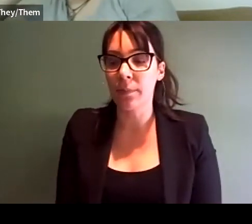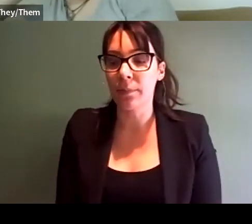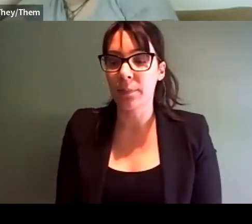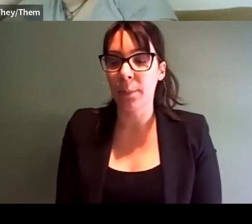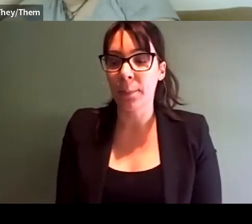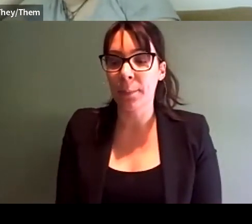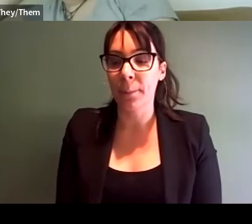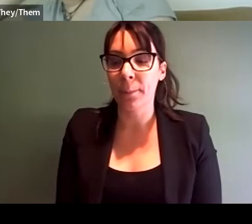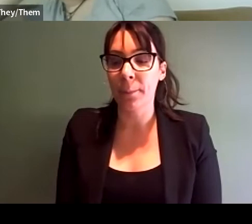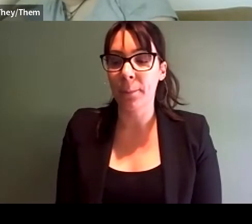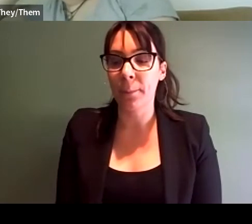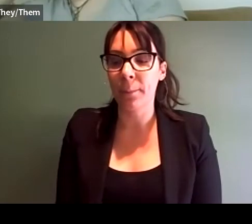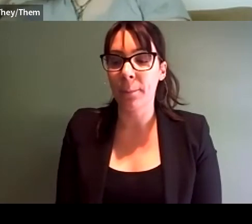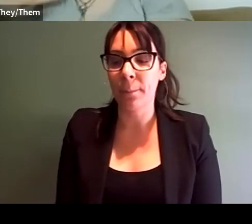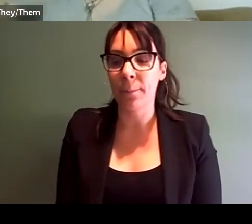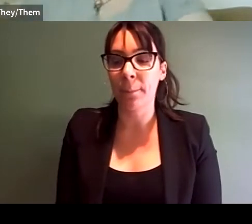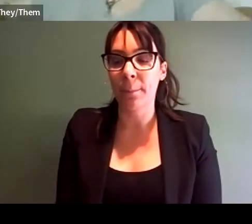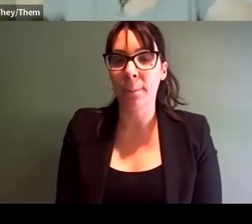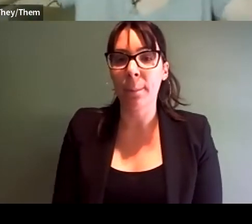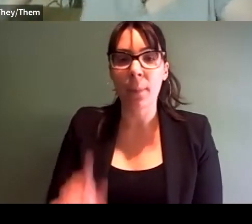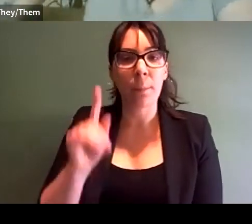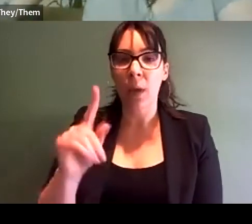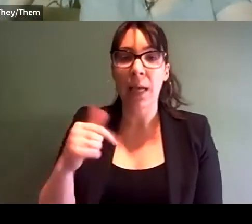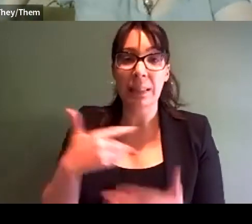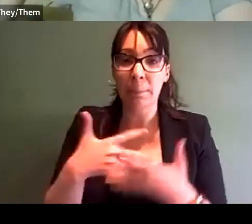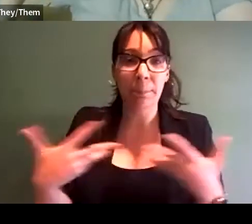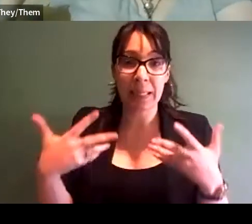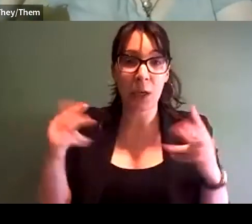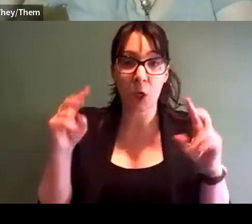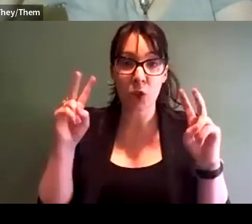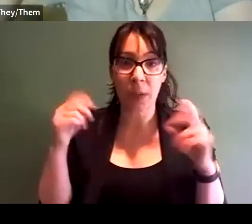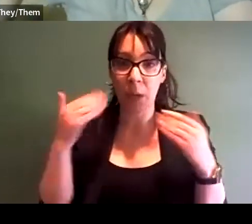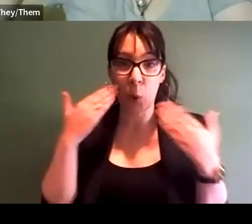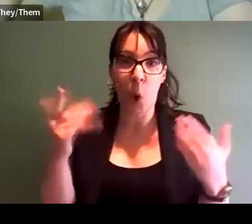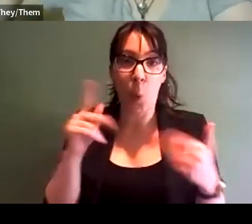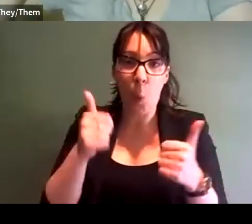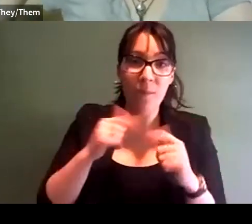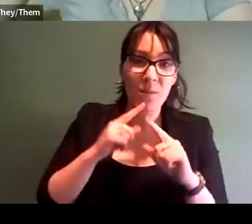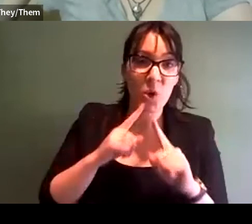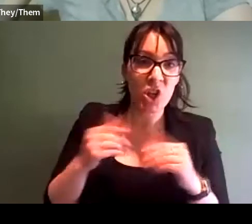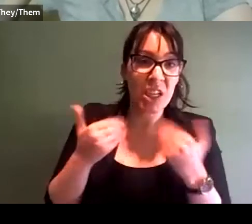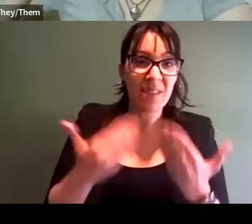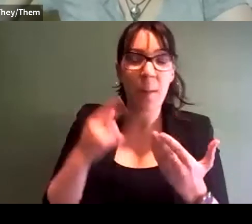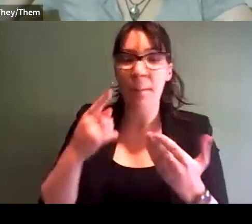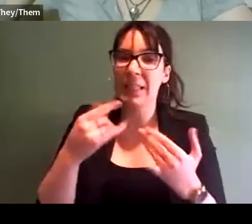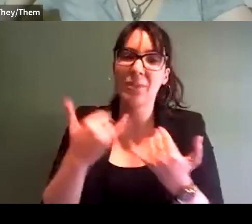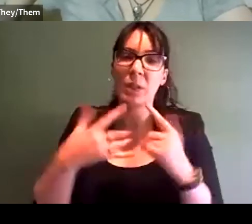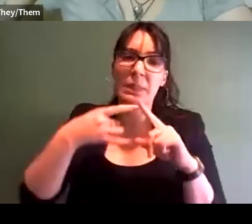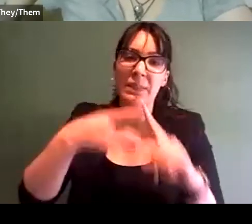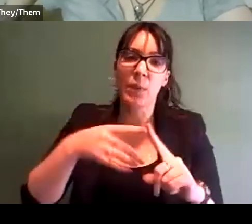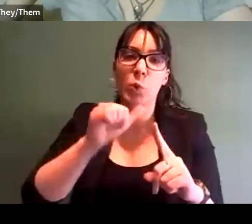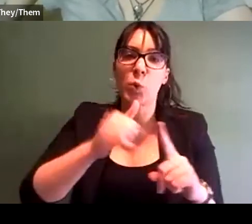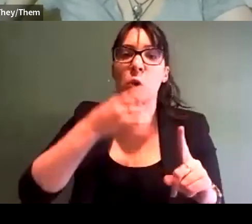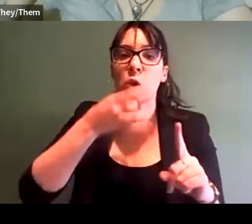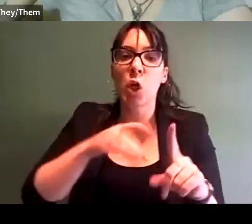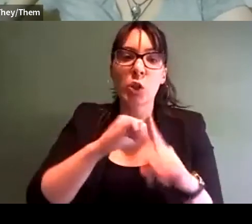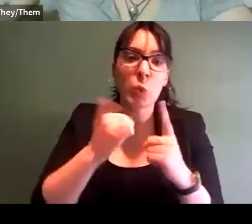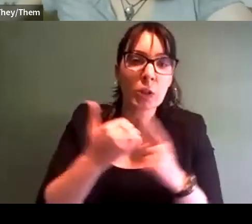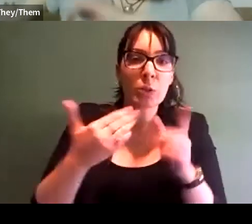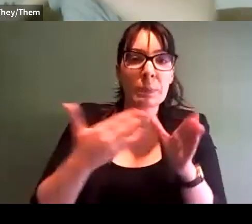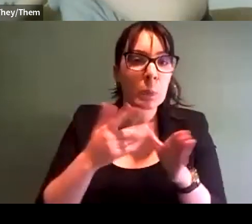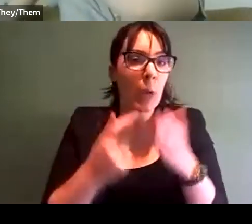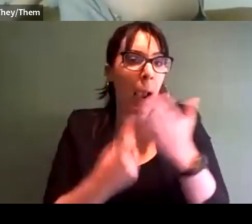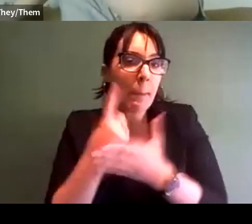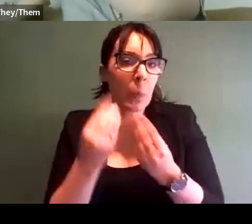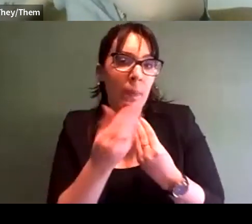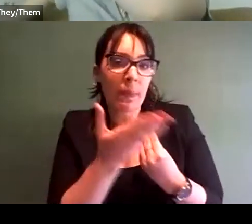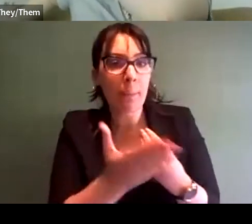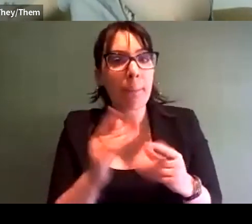So yeah, it's just, yeah it's a very hot topic, I don't, I don't know how to give advice on it because it is very specific to your child circumstances and what is going on.